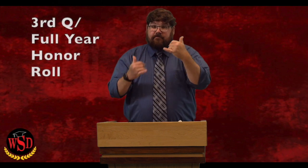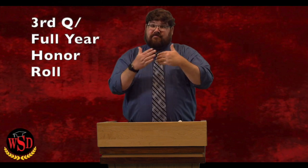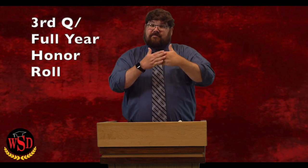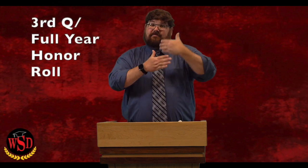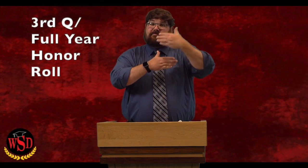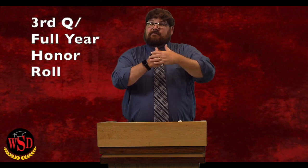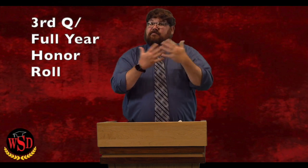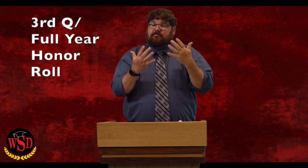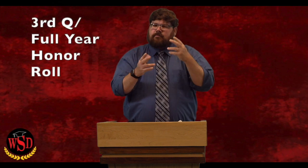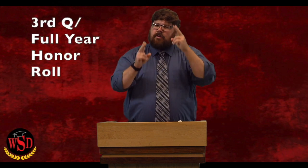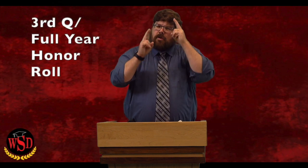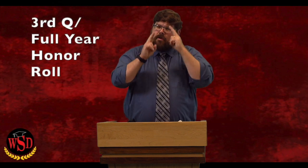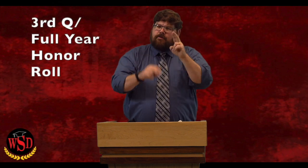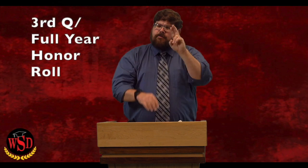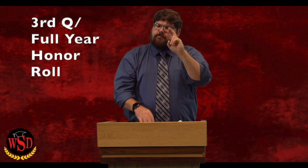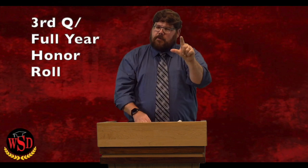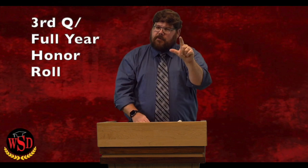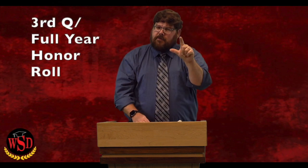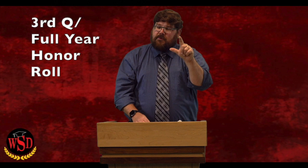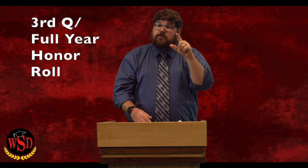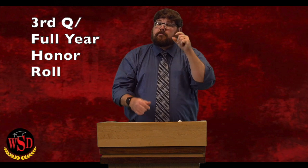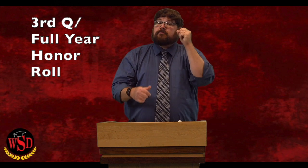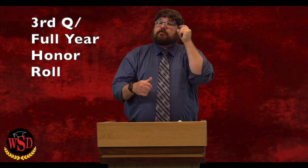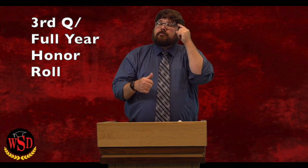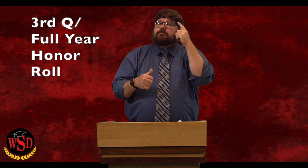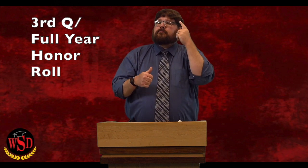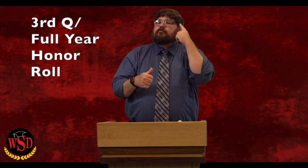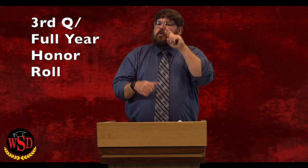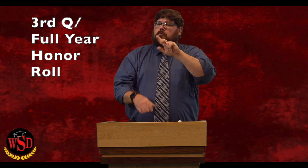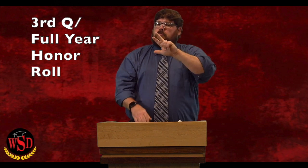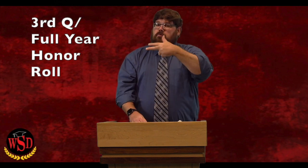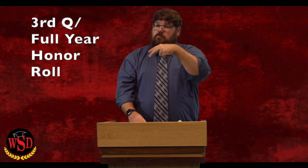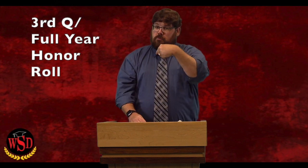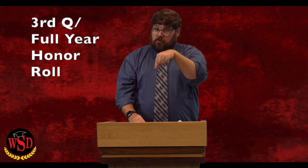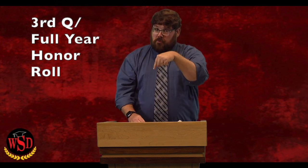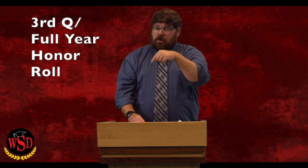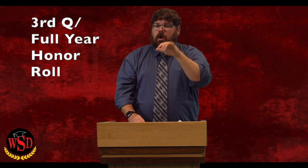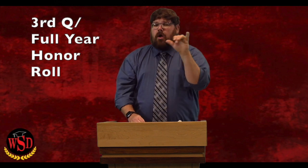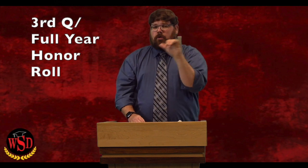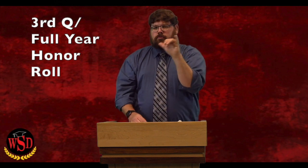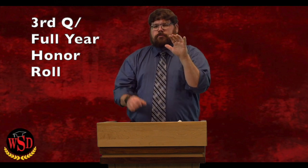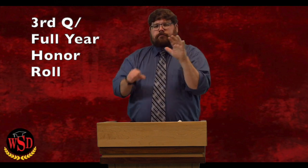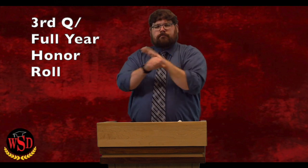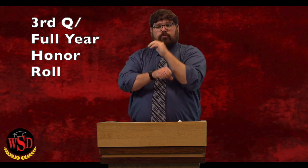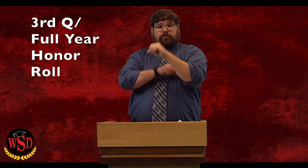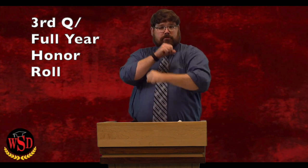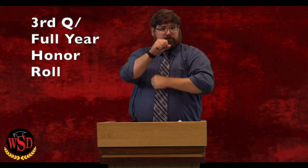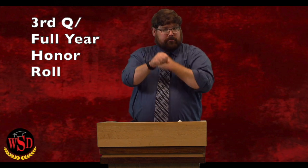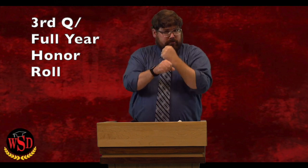Now I will recognize the students on the Honor Roll for third quarter, as well as the entire year.